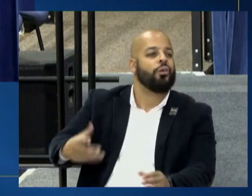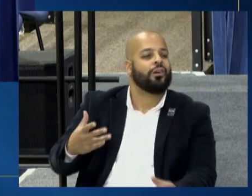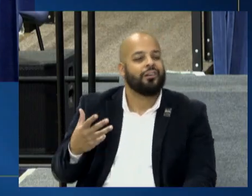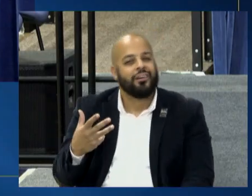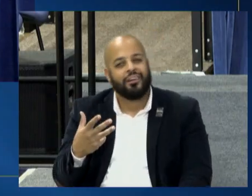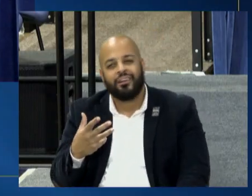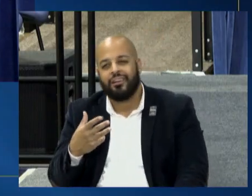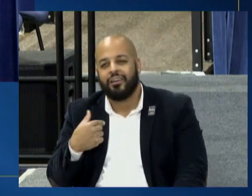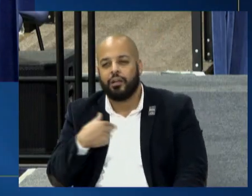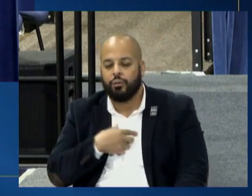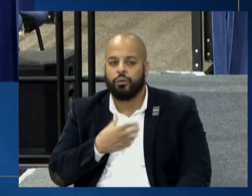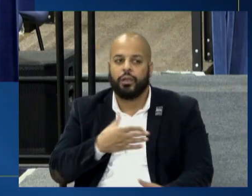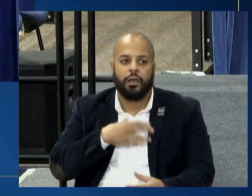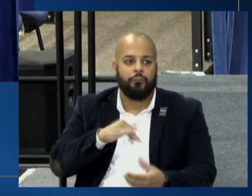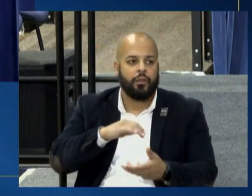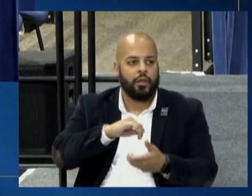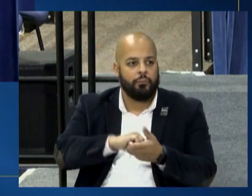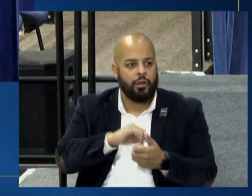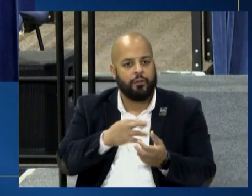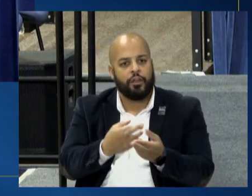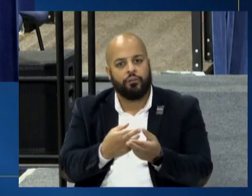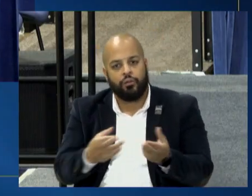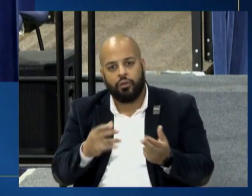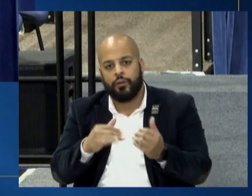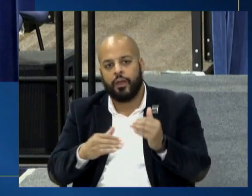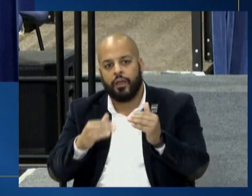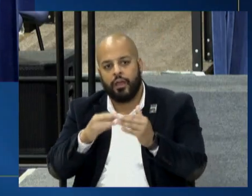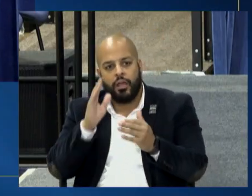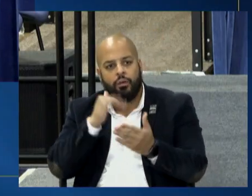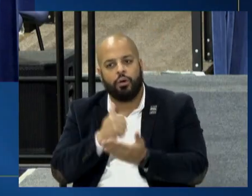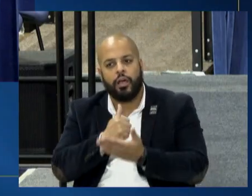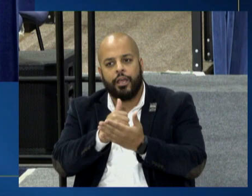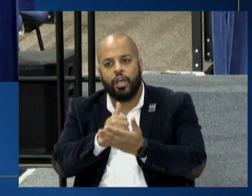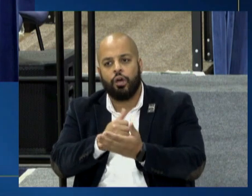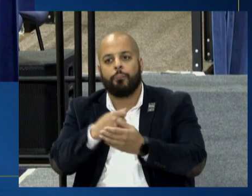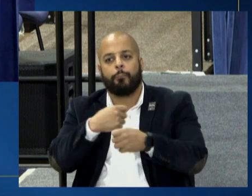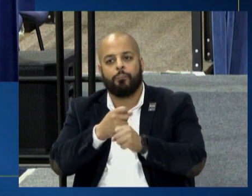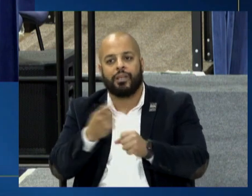partnership resources and equity that help take something from concept into